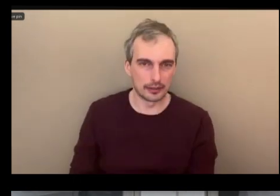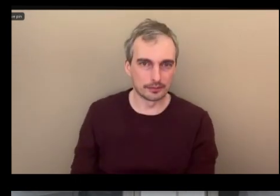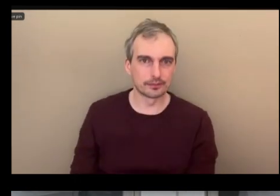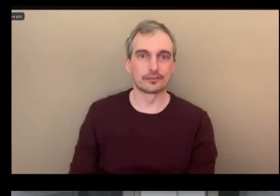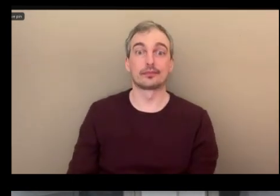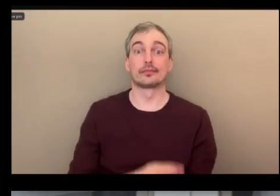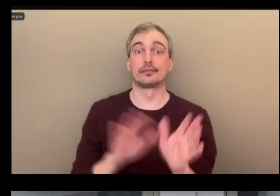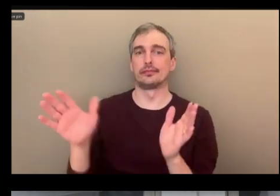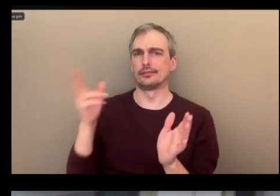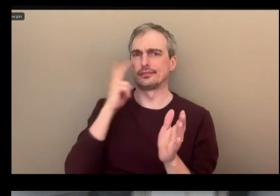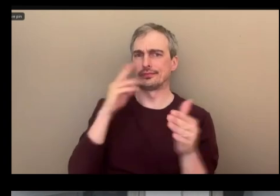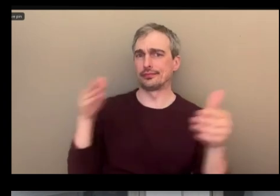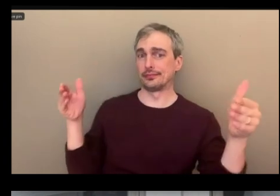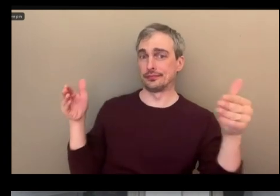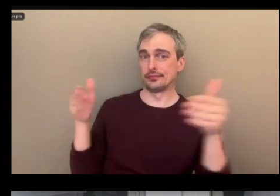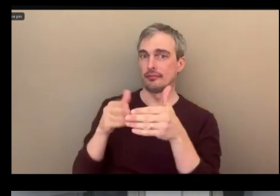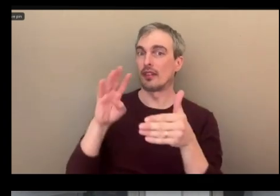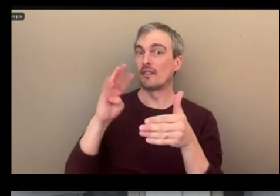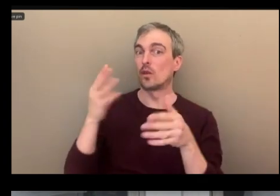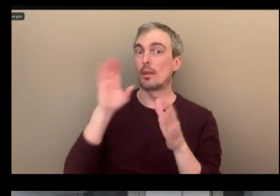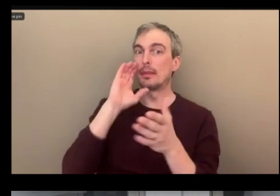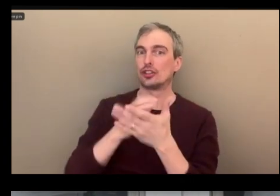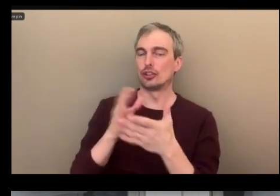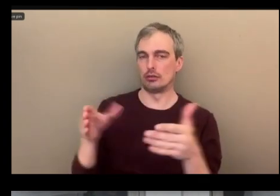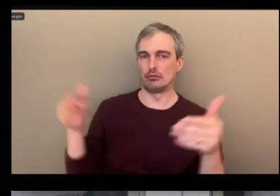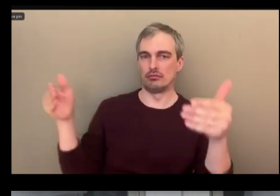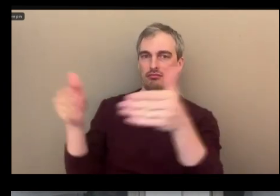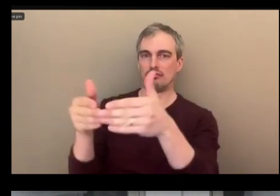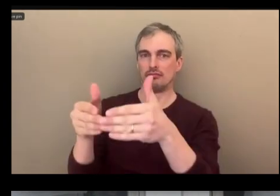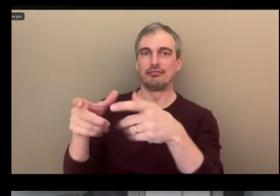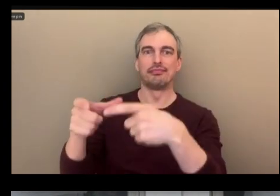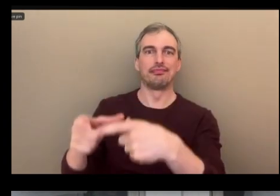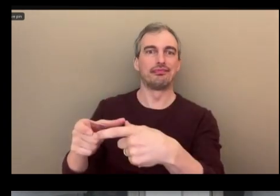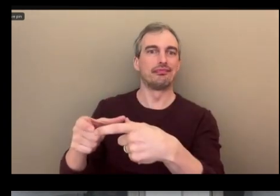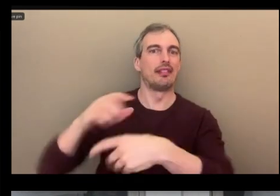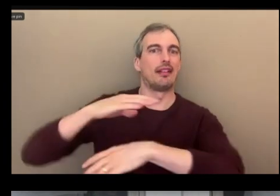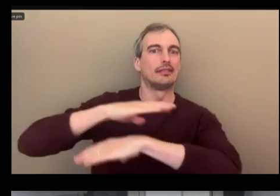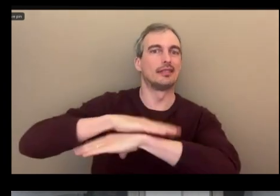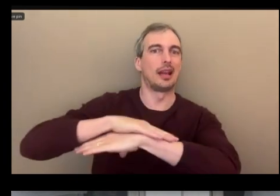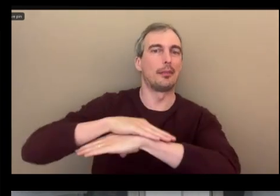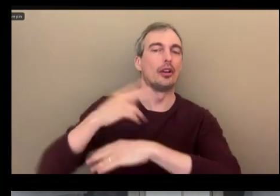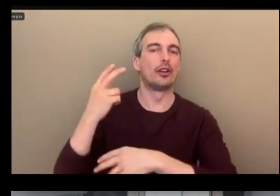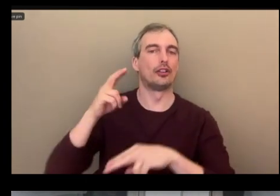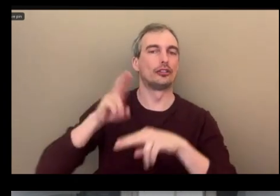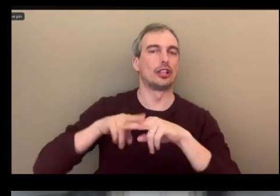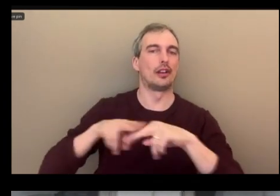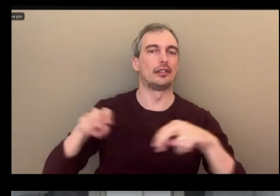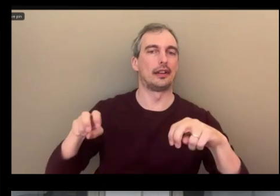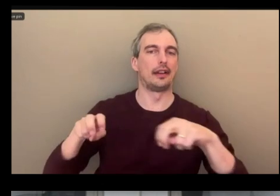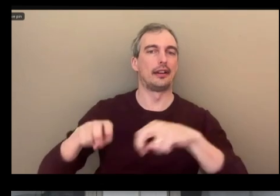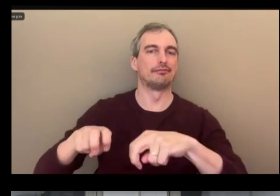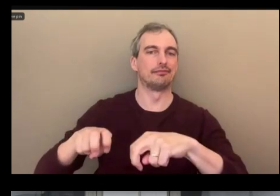Two chairs. You would probably see it at somebody else's house. Conversation table. We've got some VR up there.